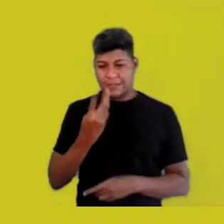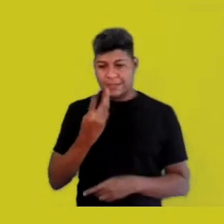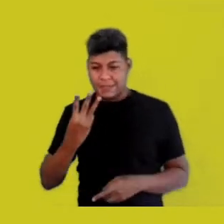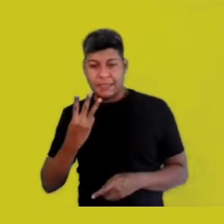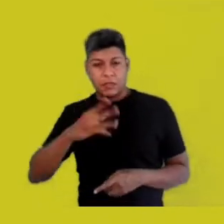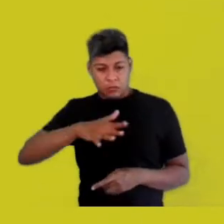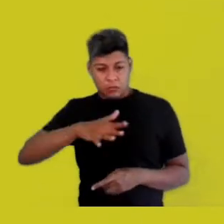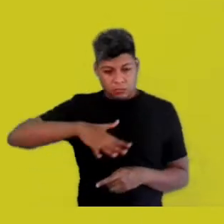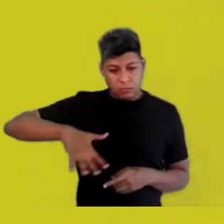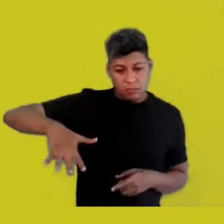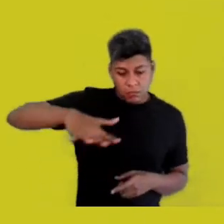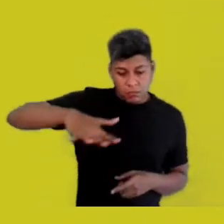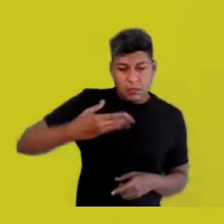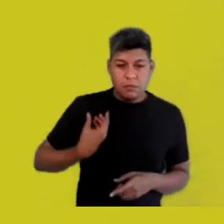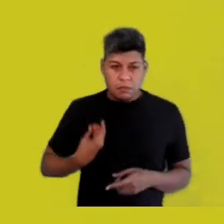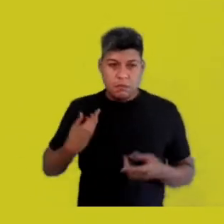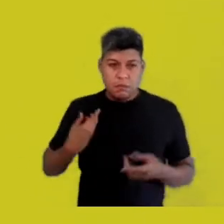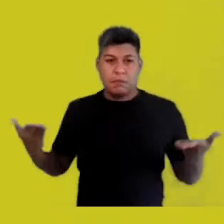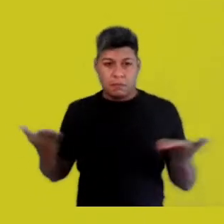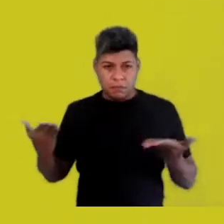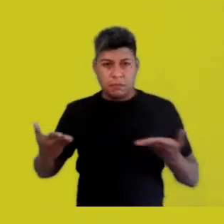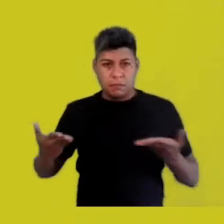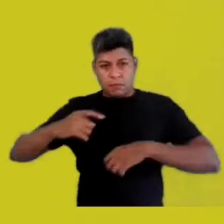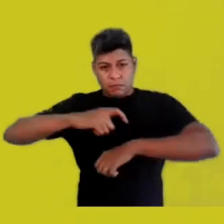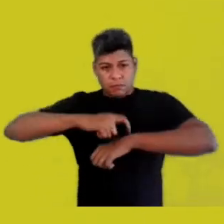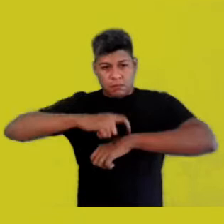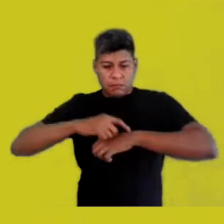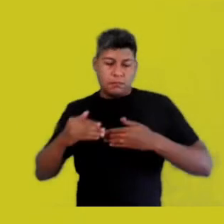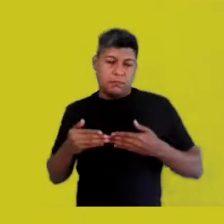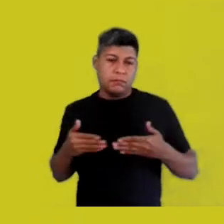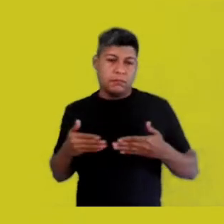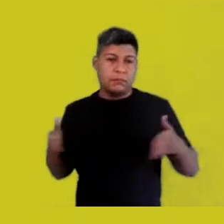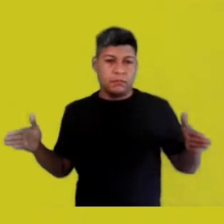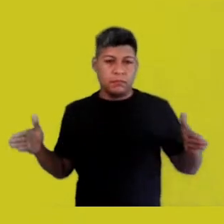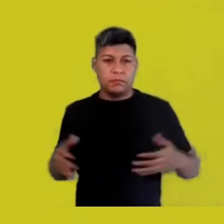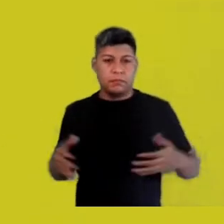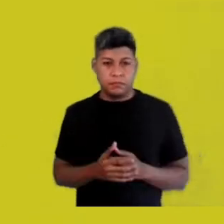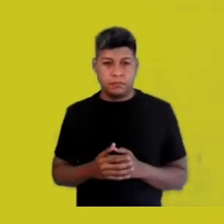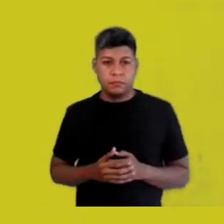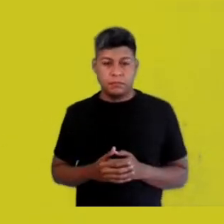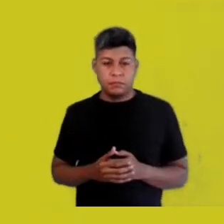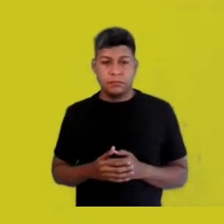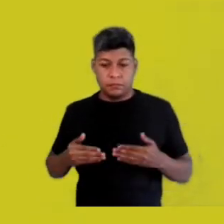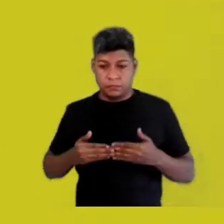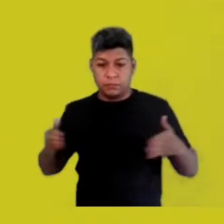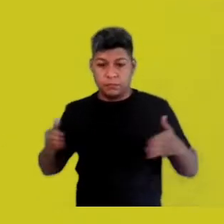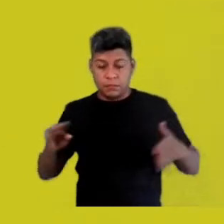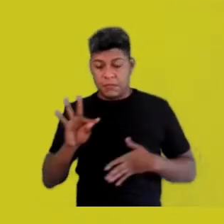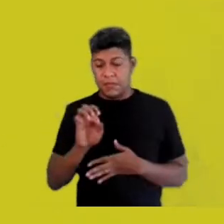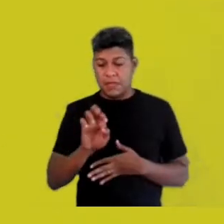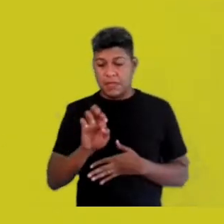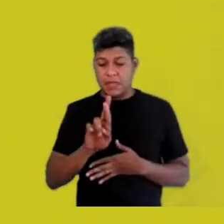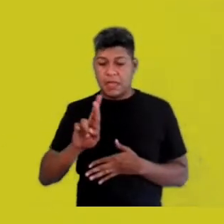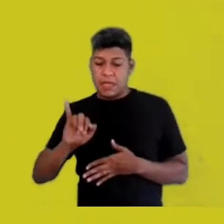which we are opening right now. Opening the Yards is an attempt to approach and build